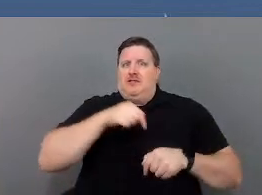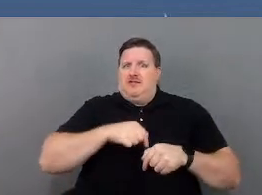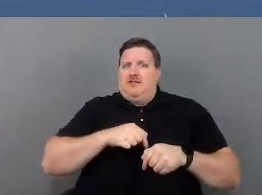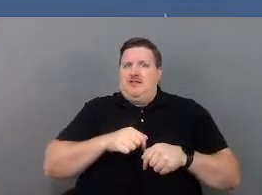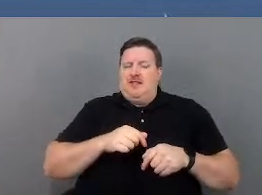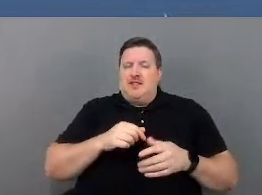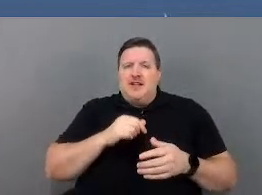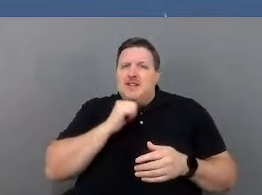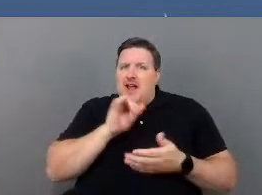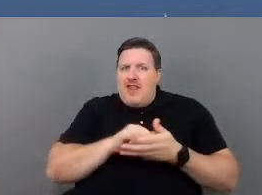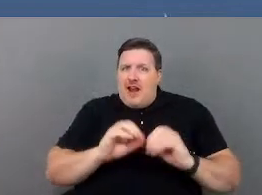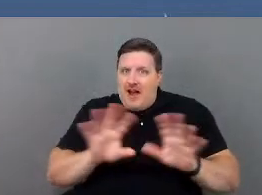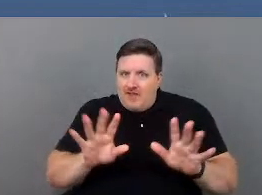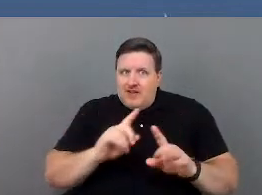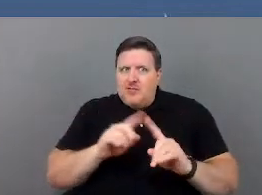THIS IS NOTHING MORE THAN OPERATIONS MANAGEMENT 101.